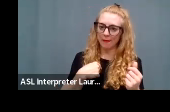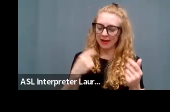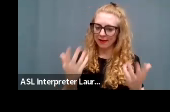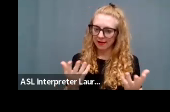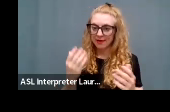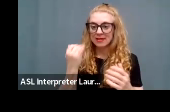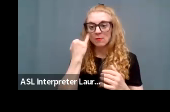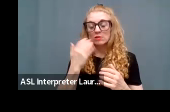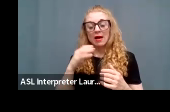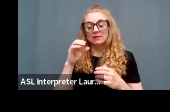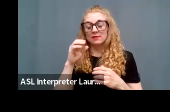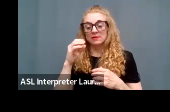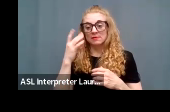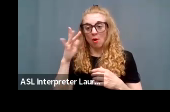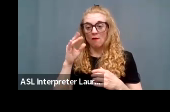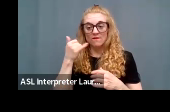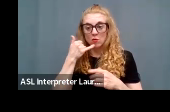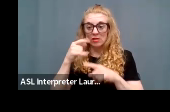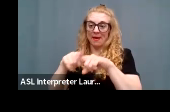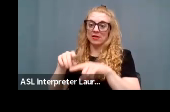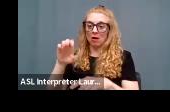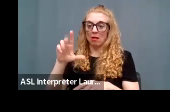dependent on cloud I wouldn't be able to do anything once that's down so that's a really